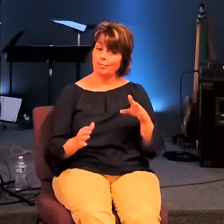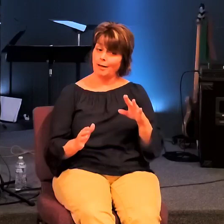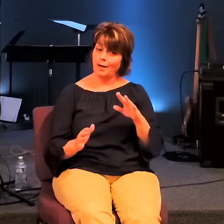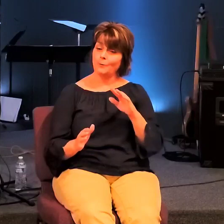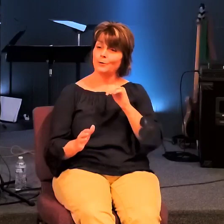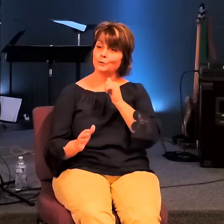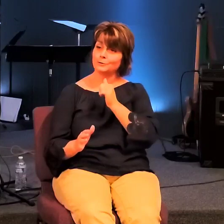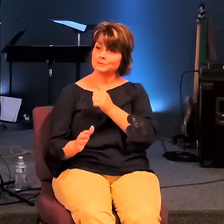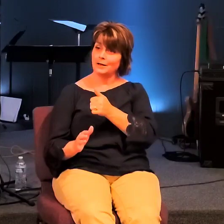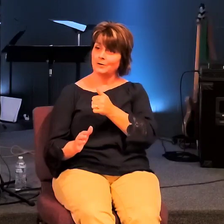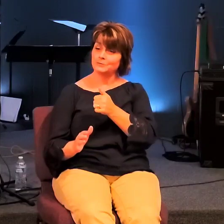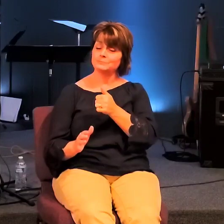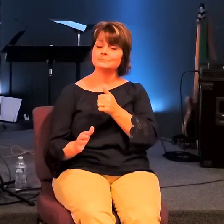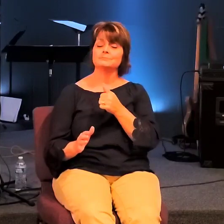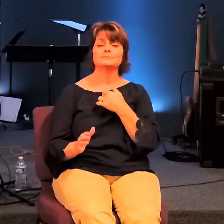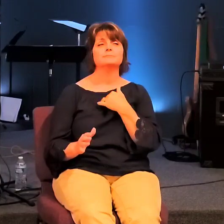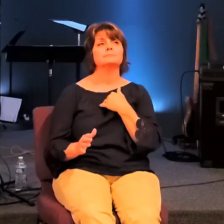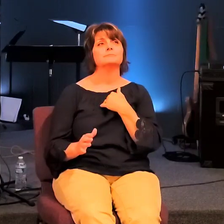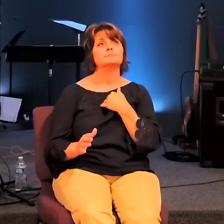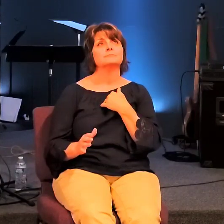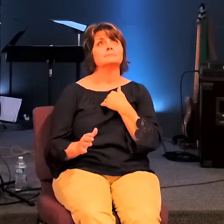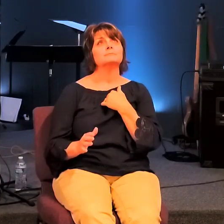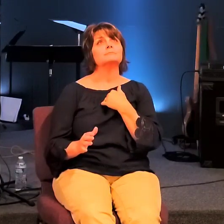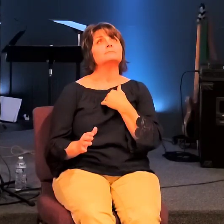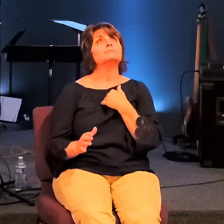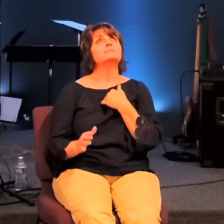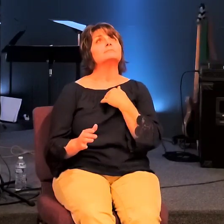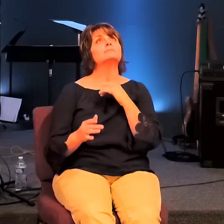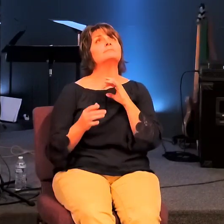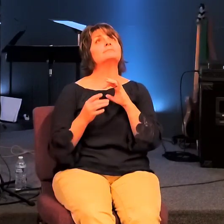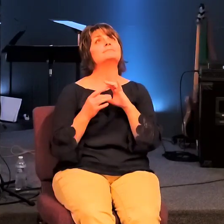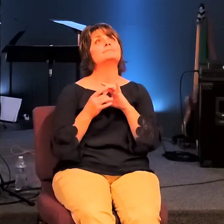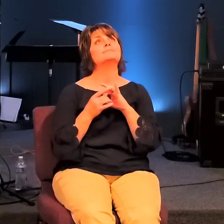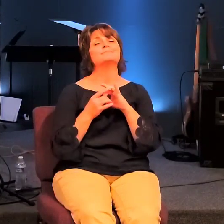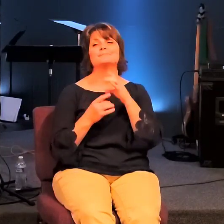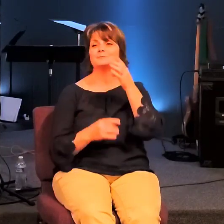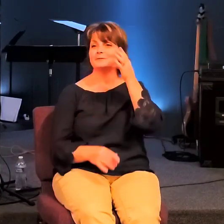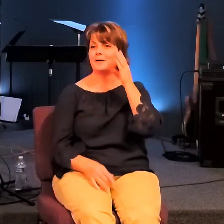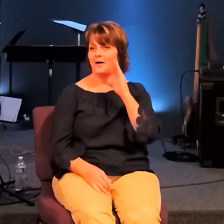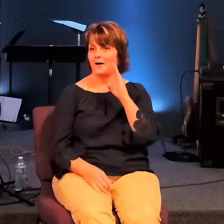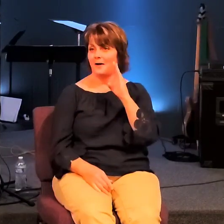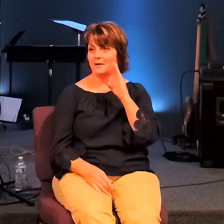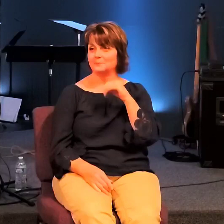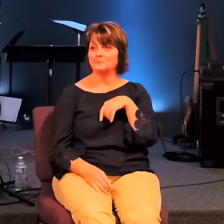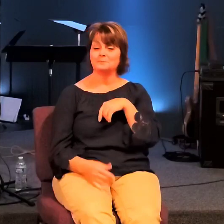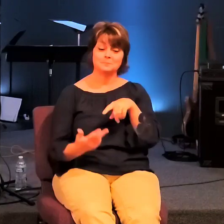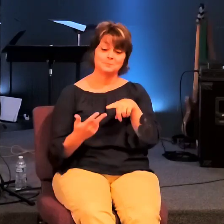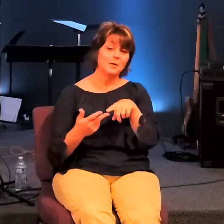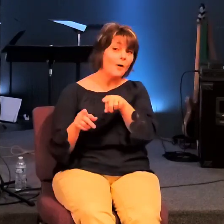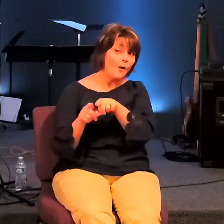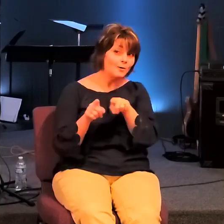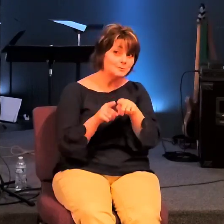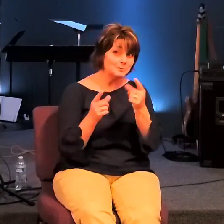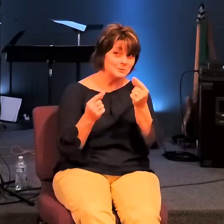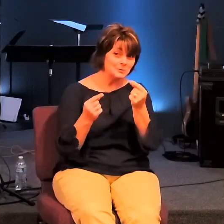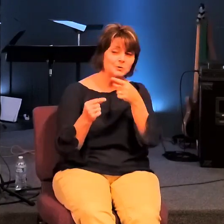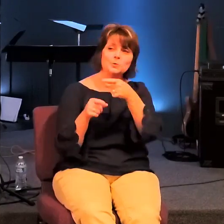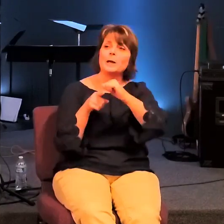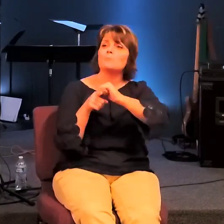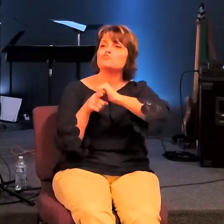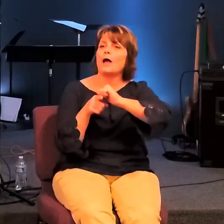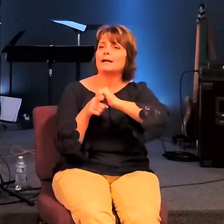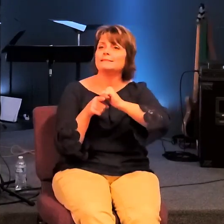with God you could also practice silence before a meal you know how often do we say a little